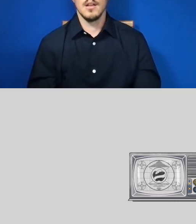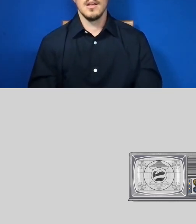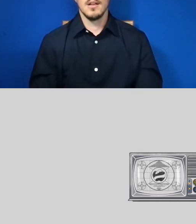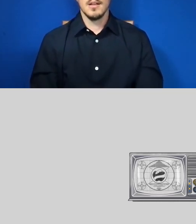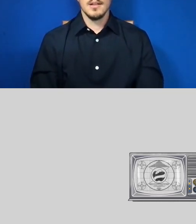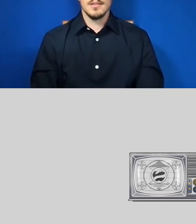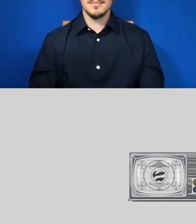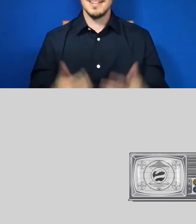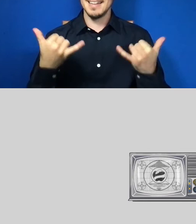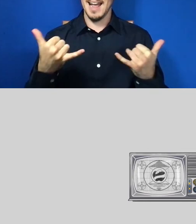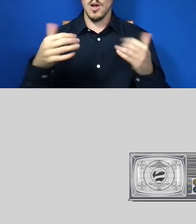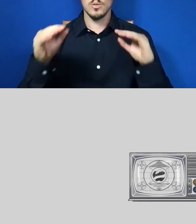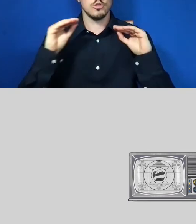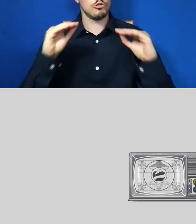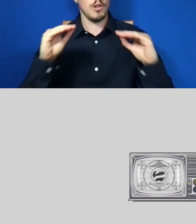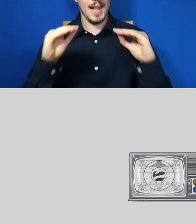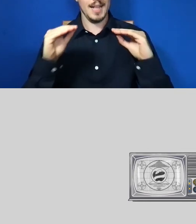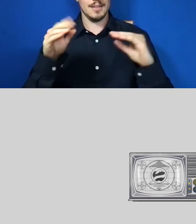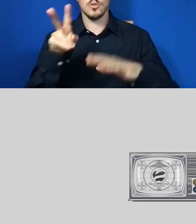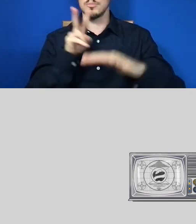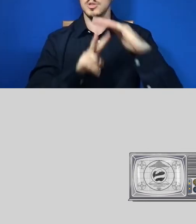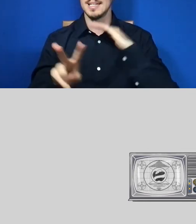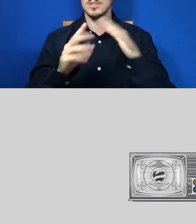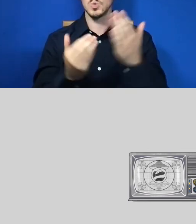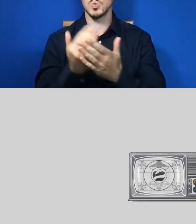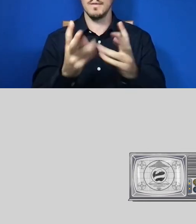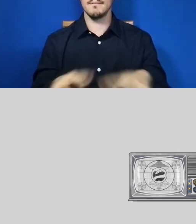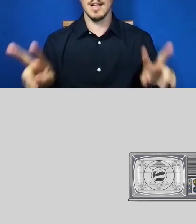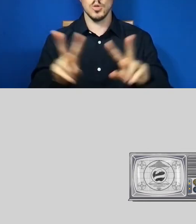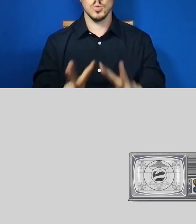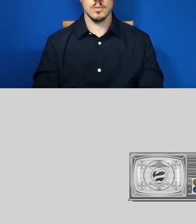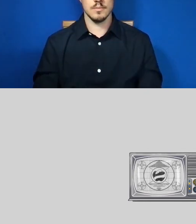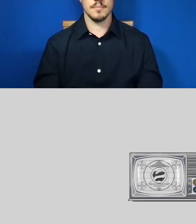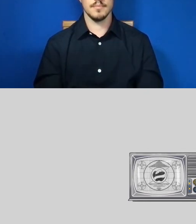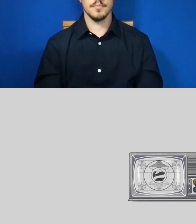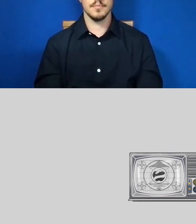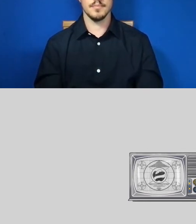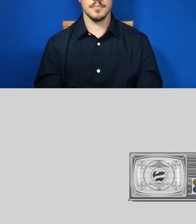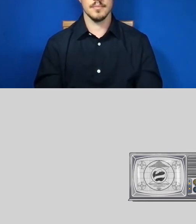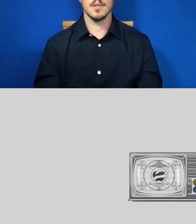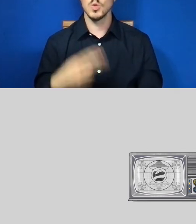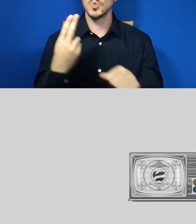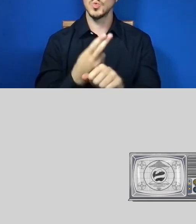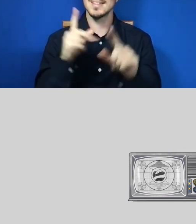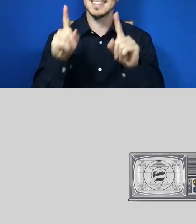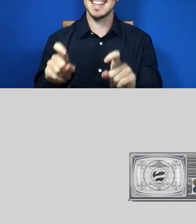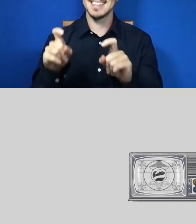Now let's use your training model to predict new values. Using our test data,